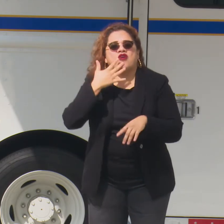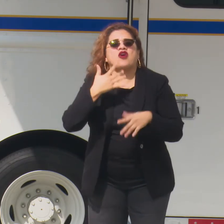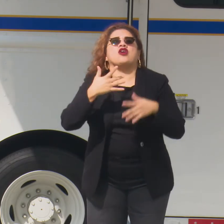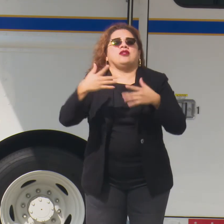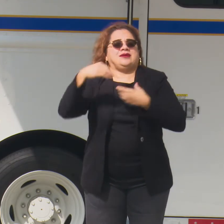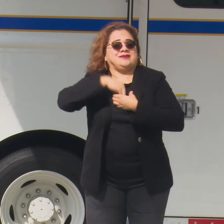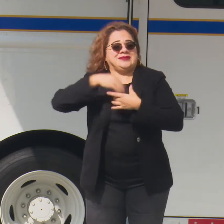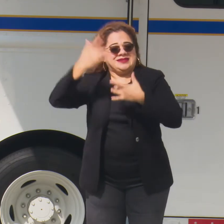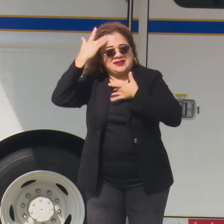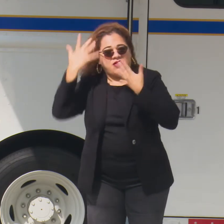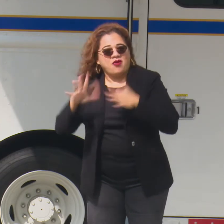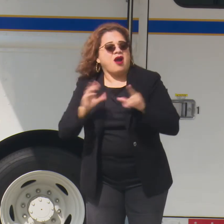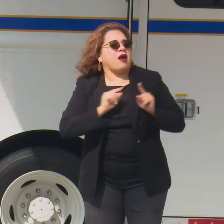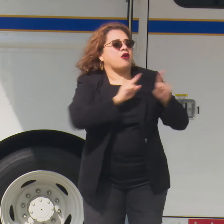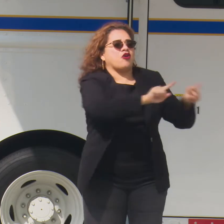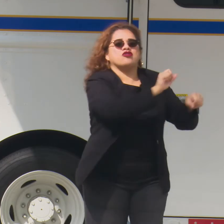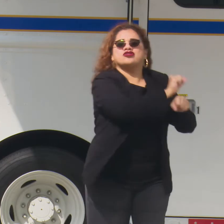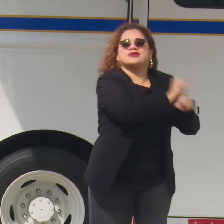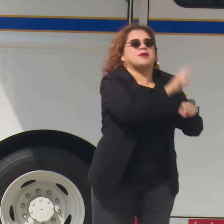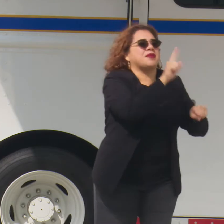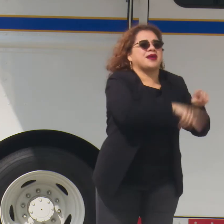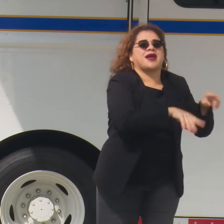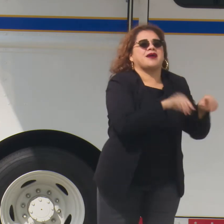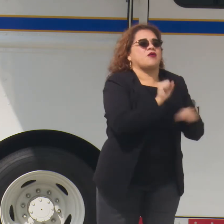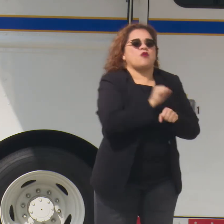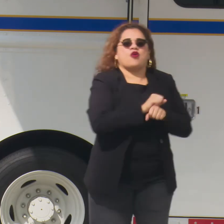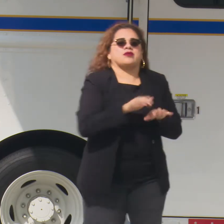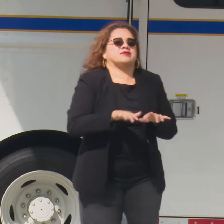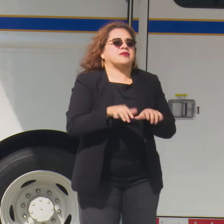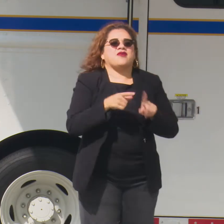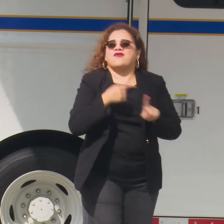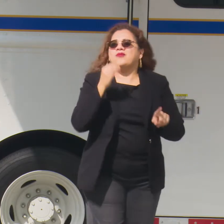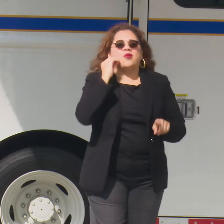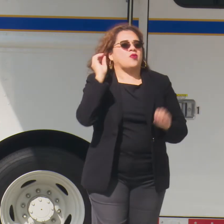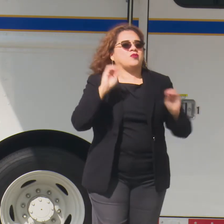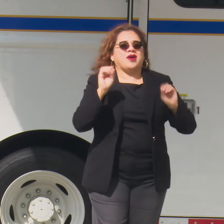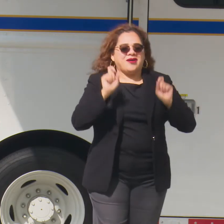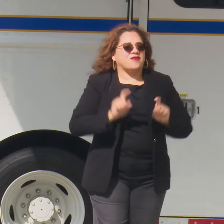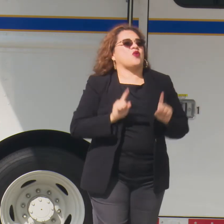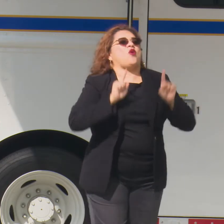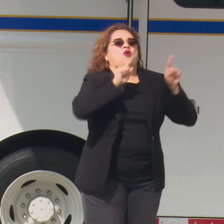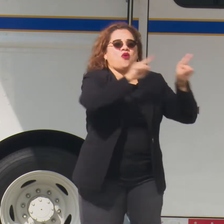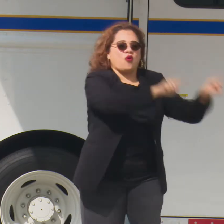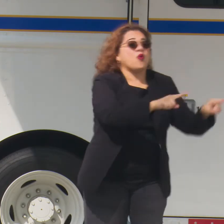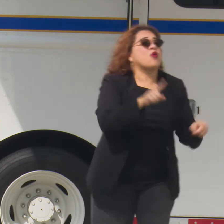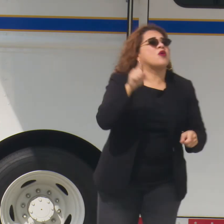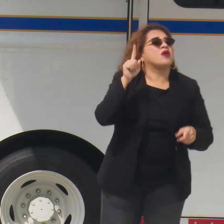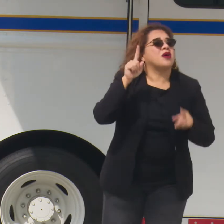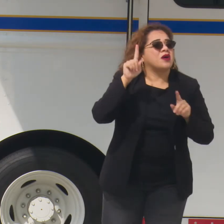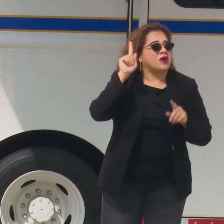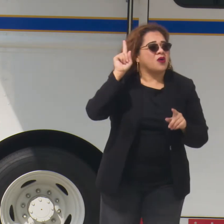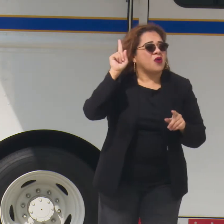In Los Angeles county, approximately 261,446 have tested positive and we have